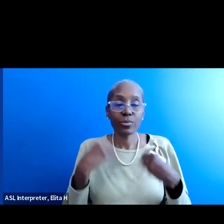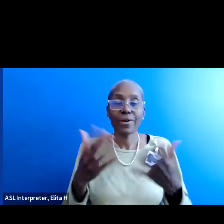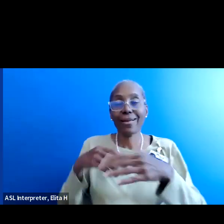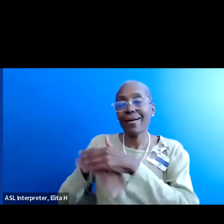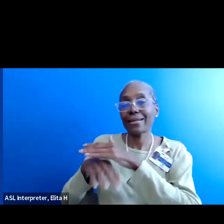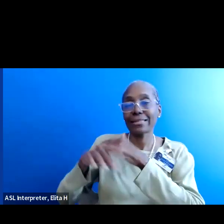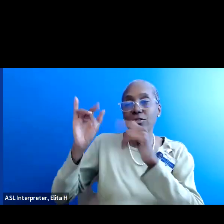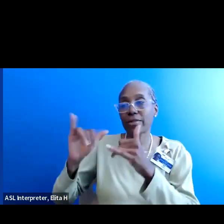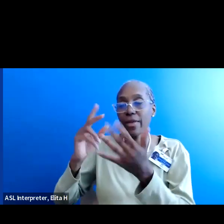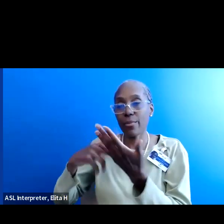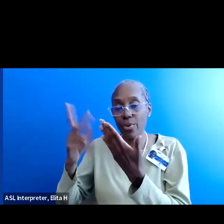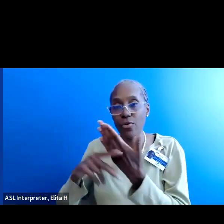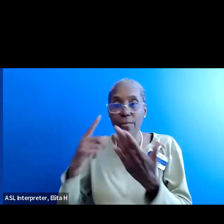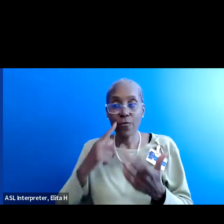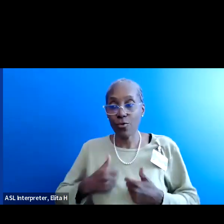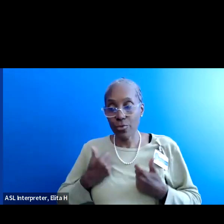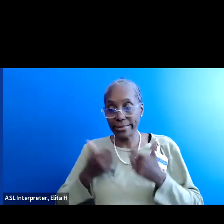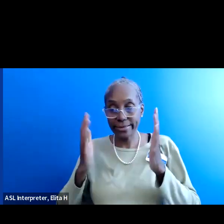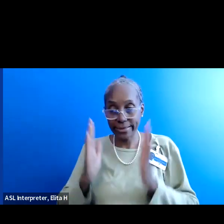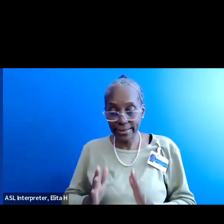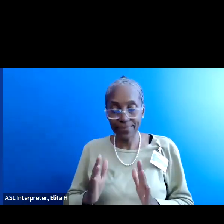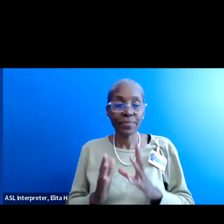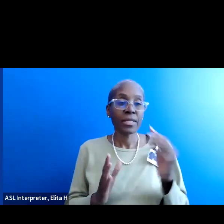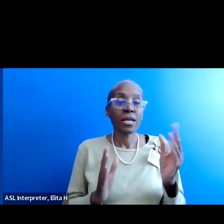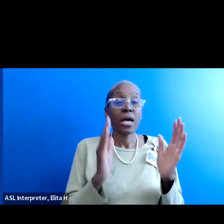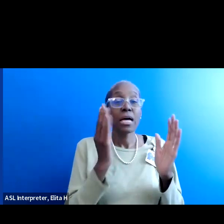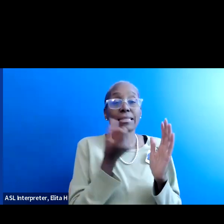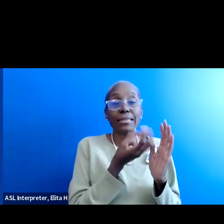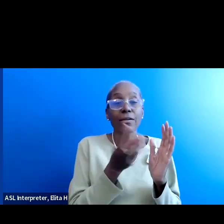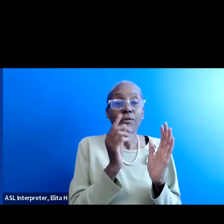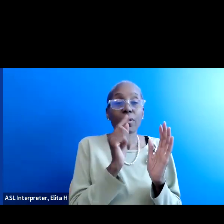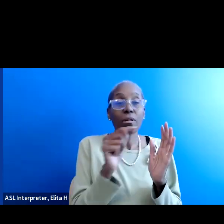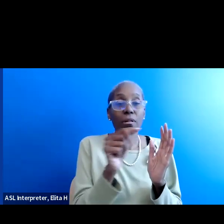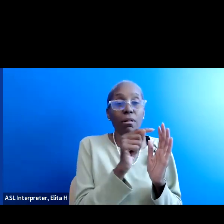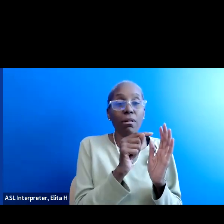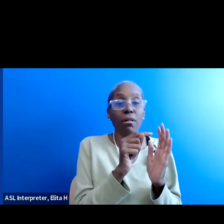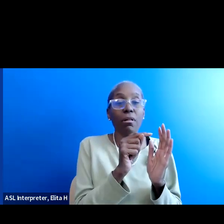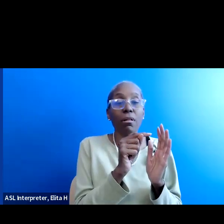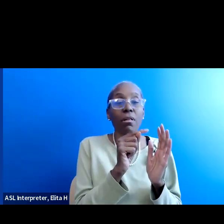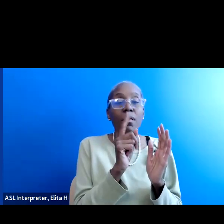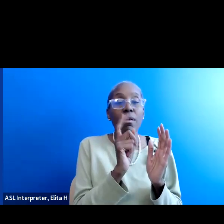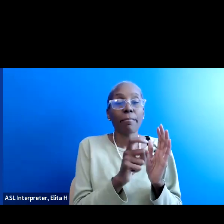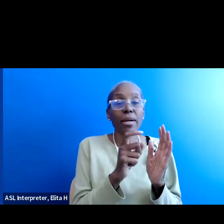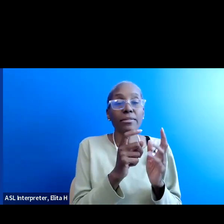to the program for residents. And a small number of states, the Ombudsman Programs also visit individuals